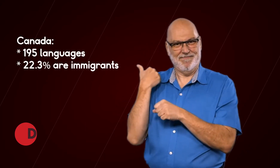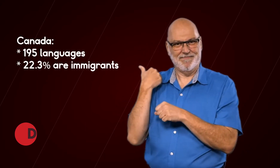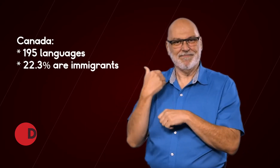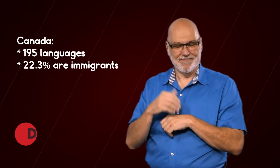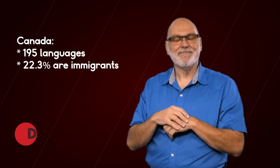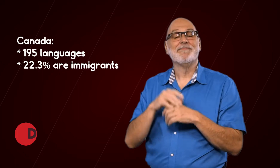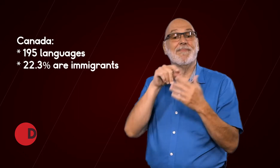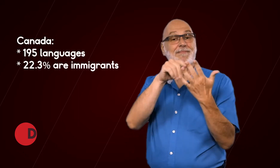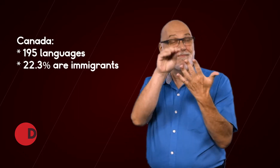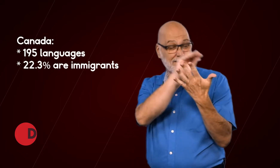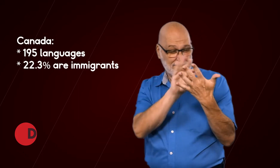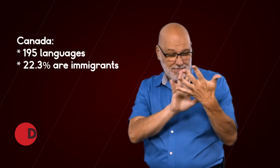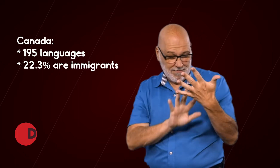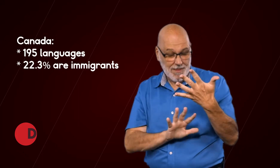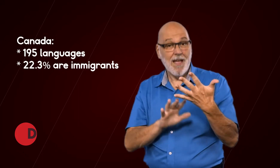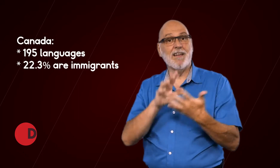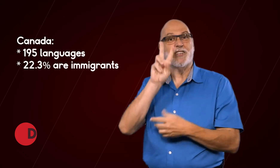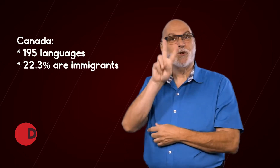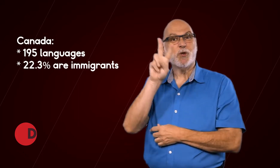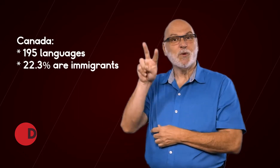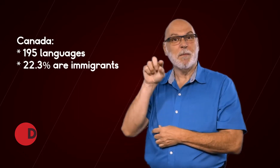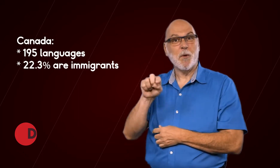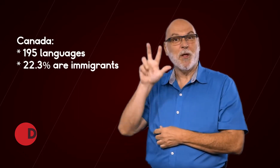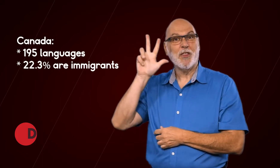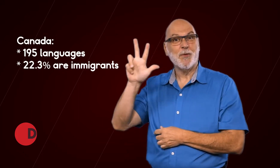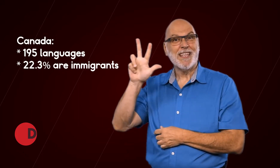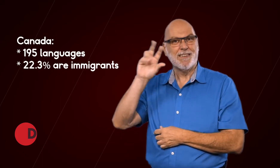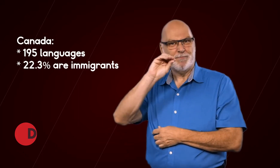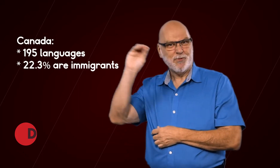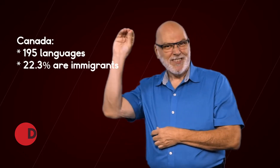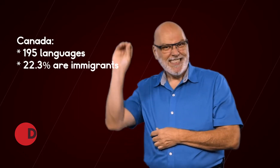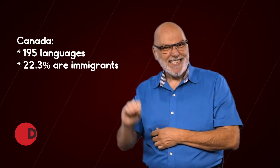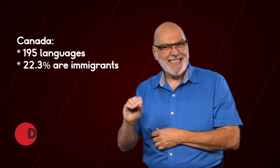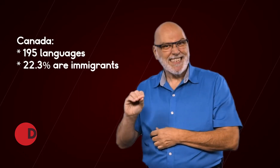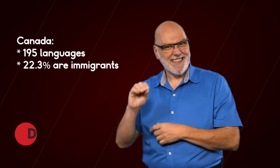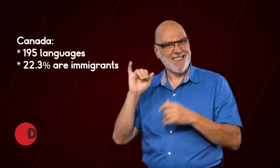says 22.3% of the population.